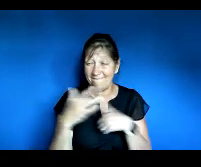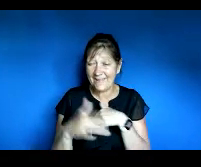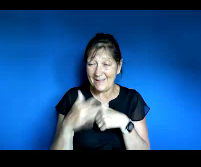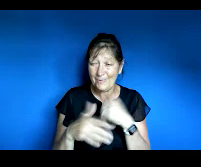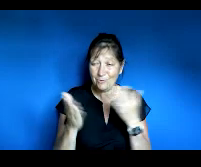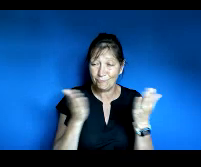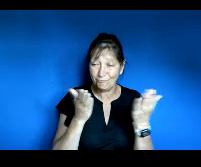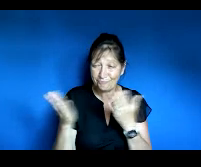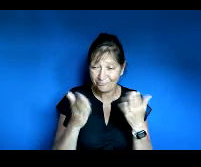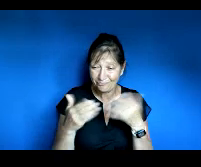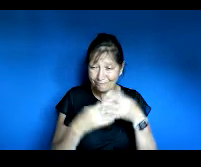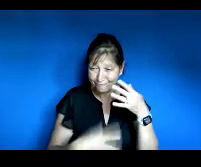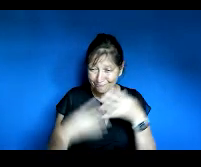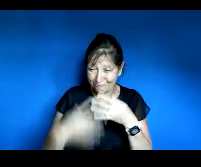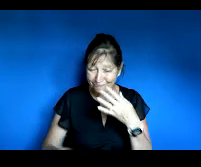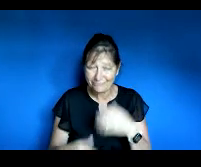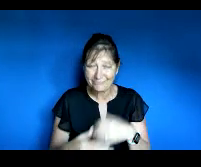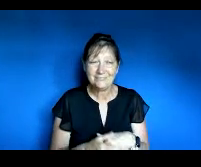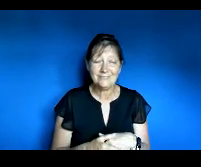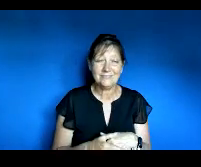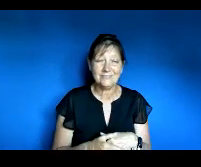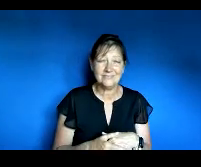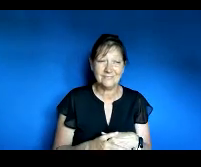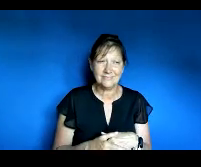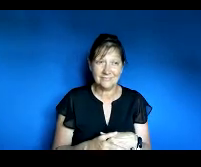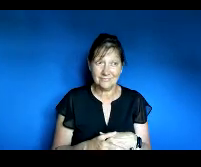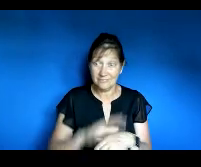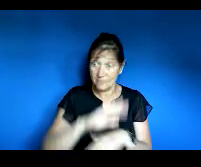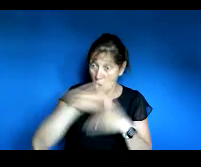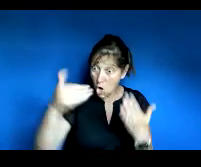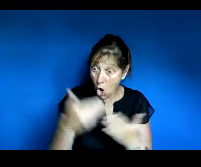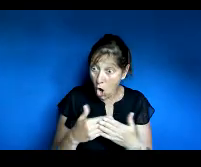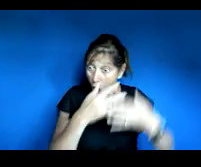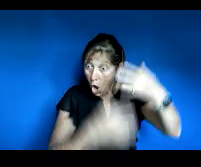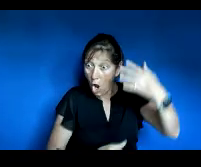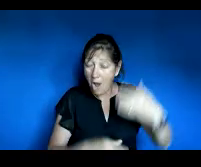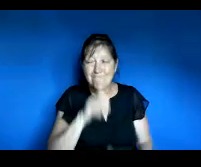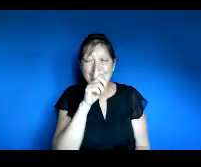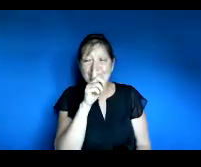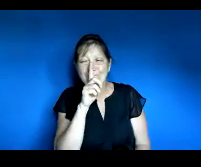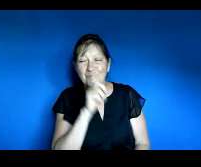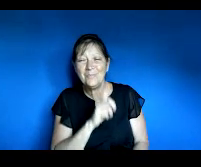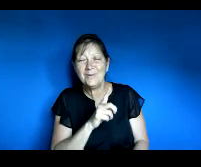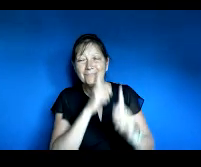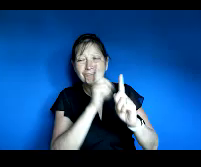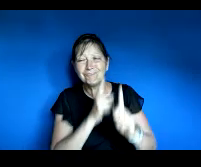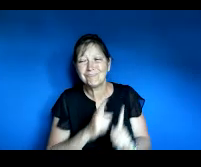and this is not a comprehensive list by any means, but just kind of touching on some specifics.